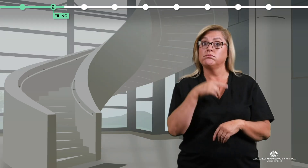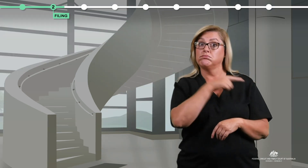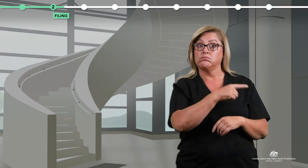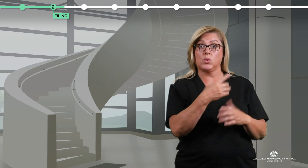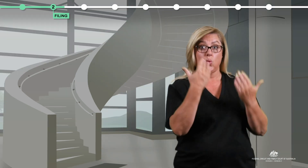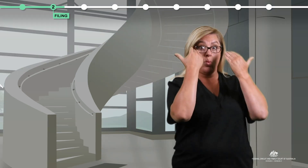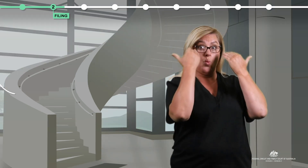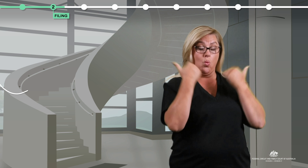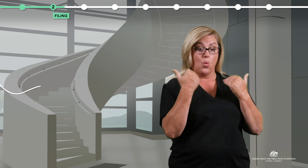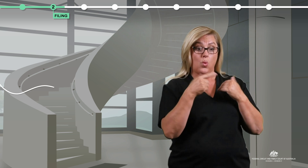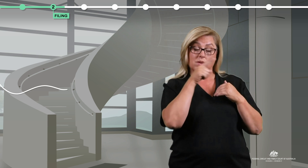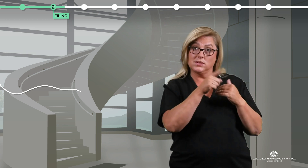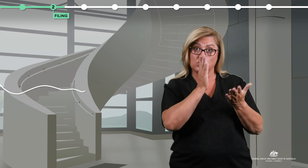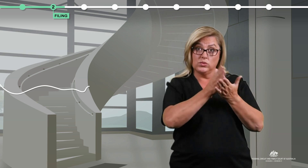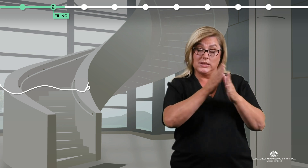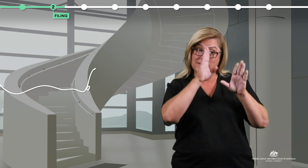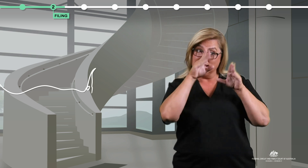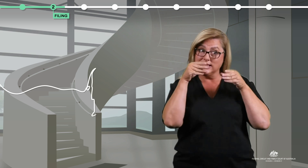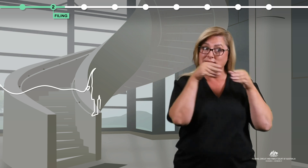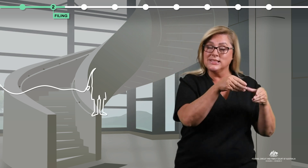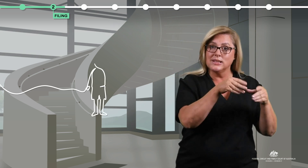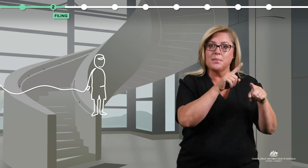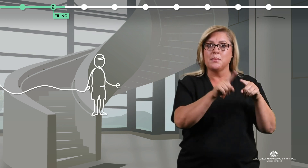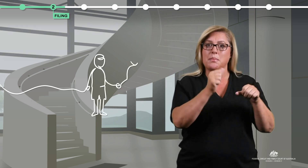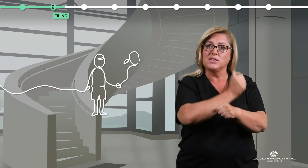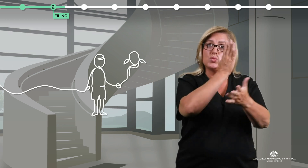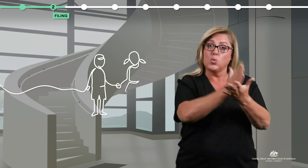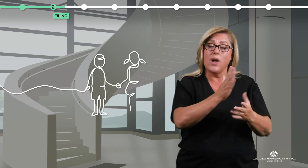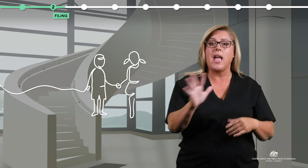At Court the primary focus is prioritising everyone’s safety